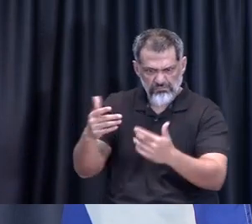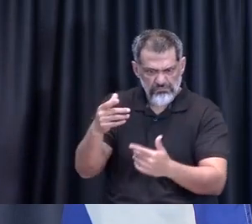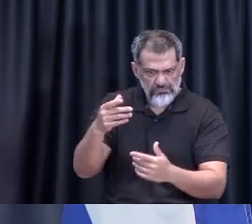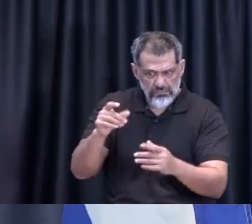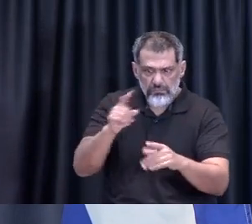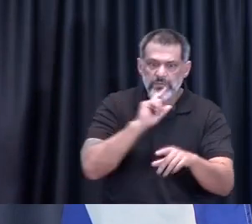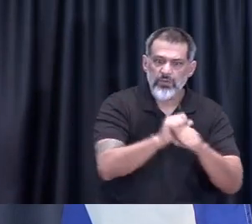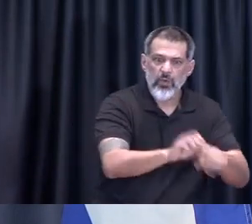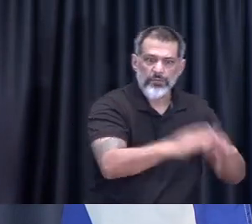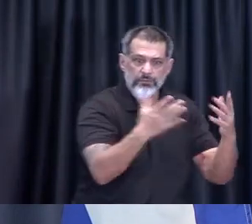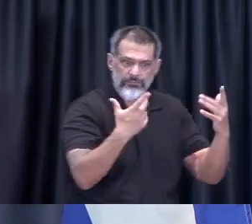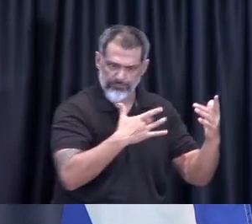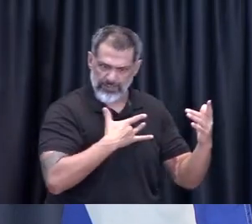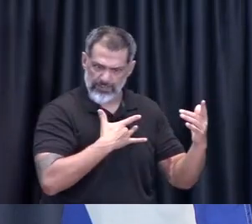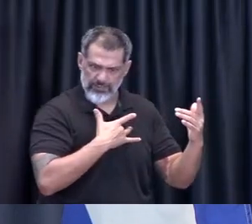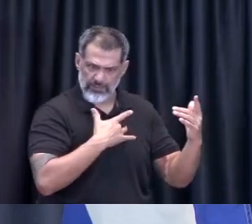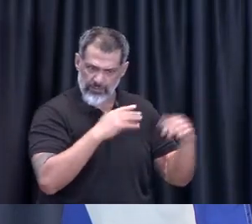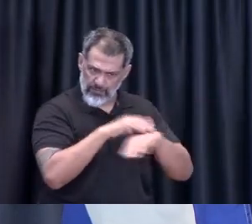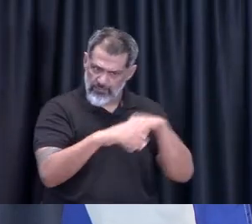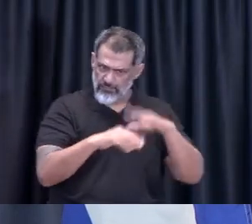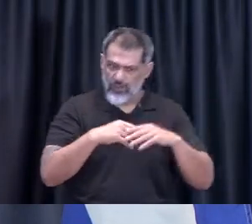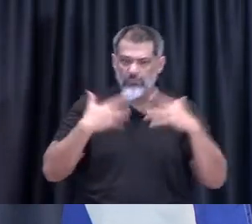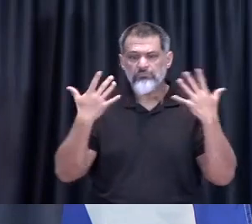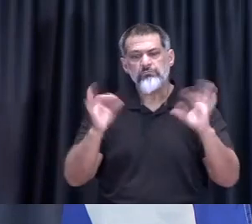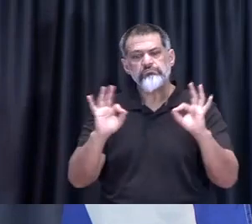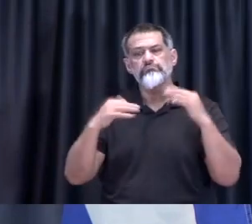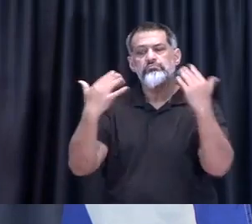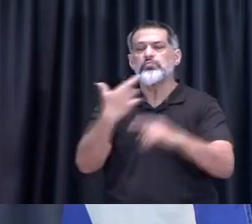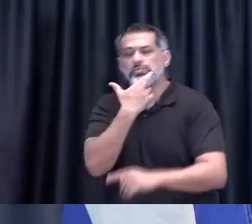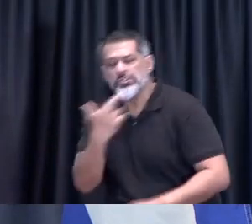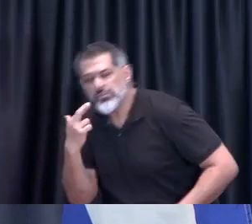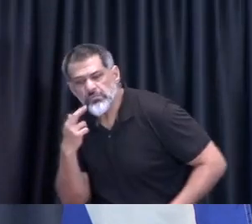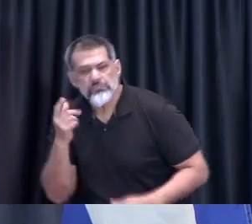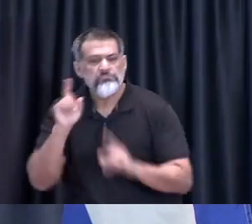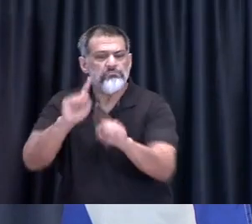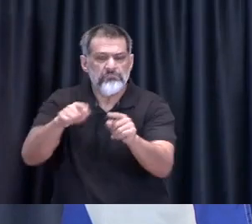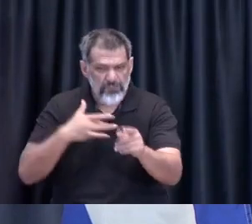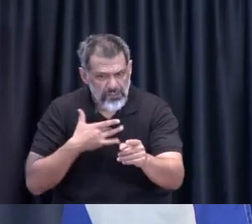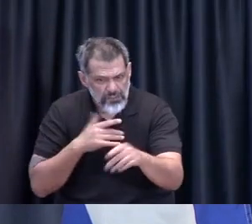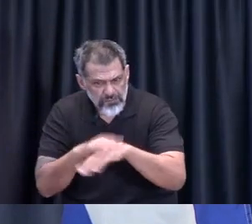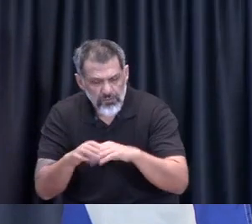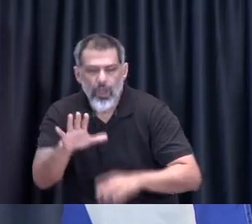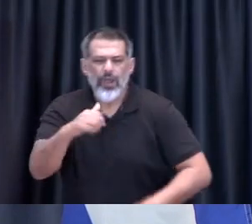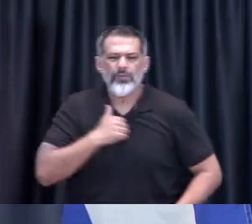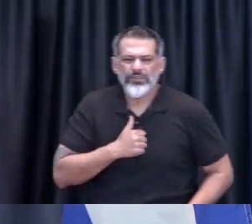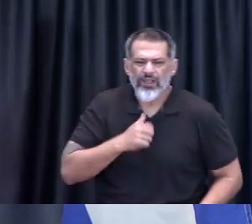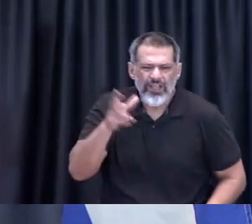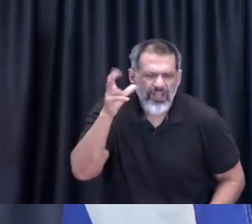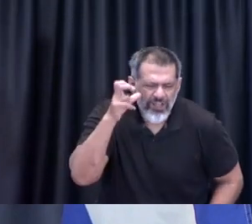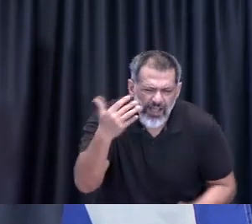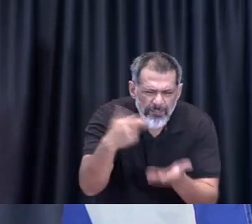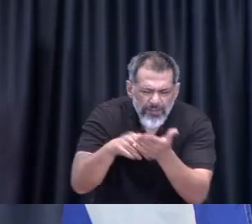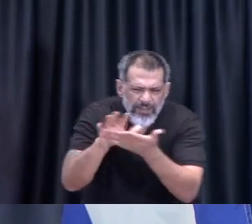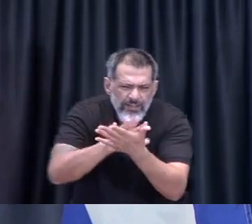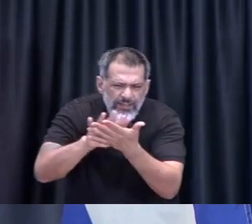So, Momen, thanks for the question. It was a little bit muffled at the end, but I'll do my best to to answer